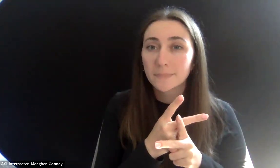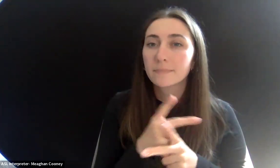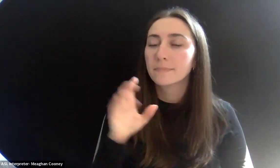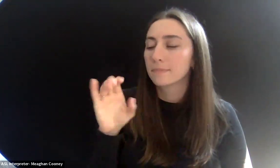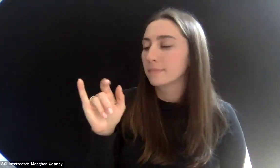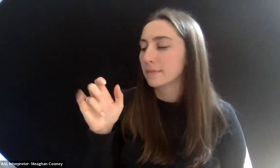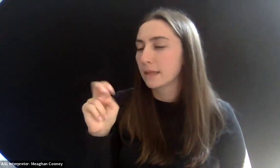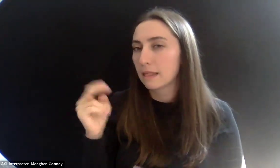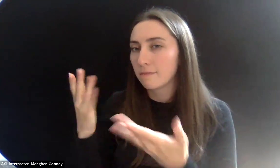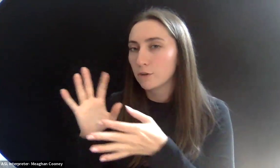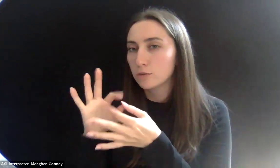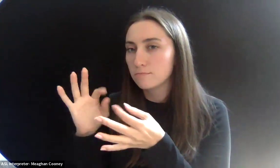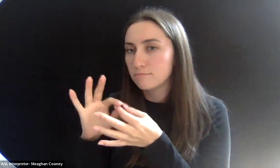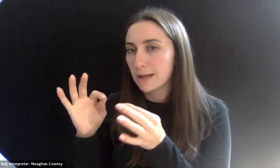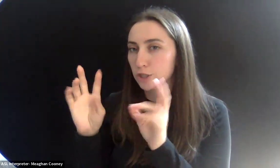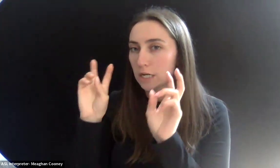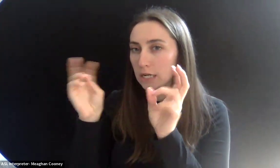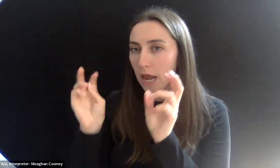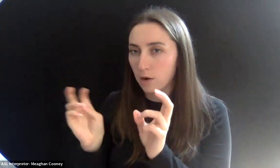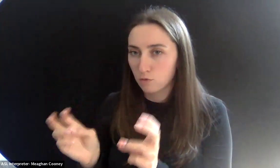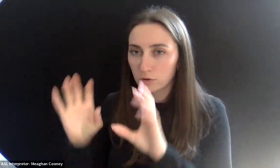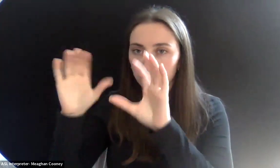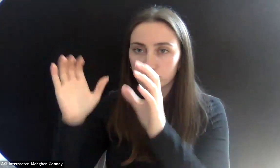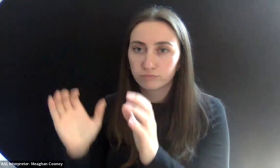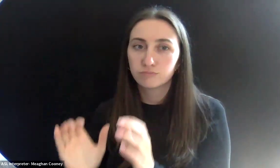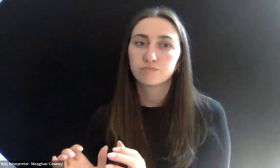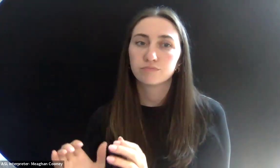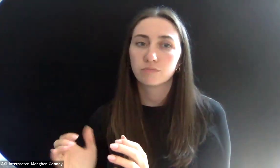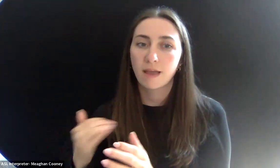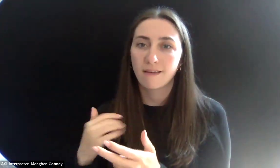categorizes projects and as three separate categories.